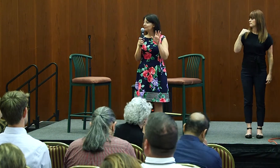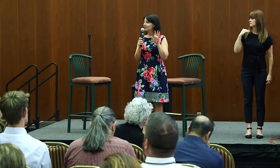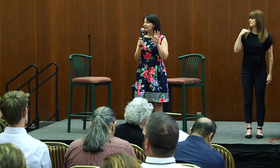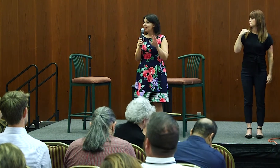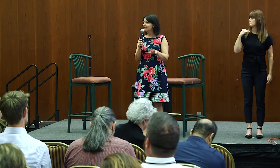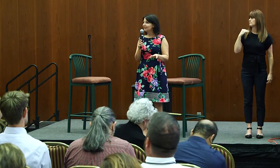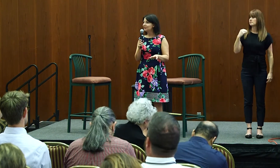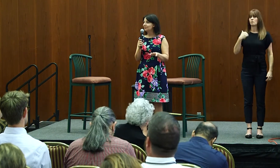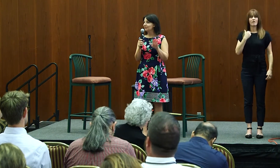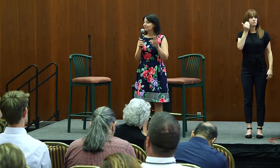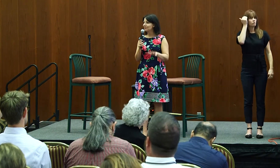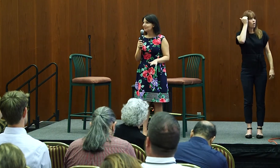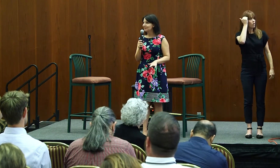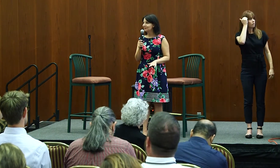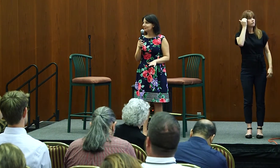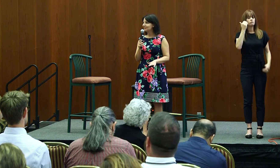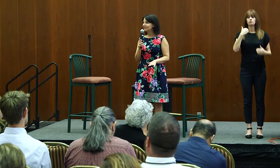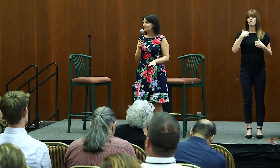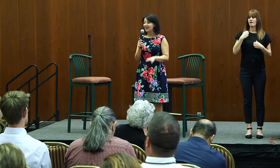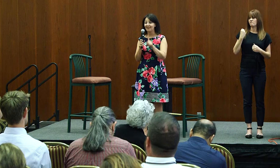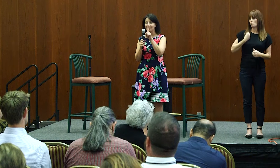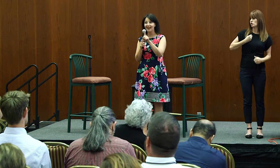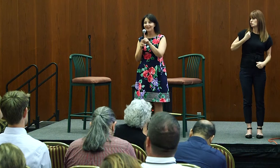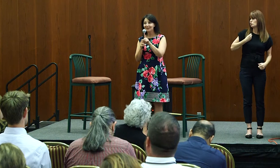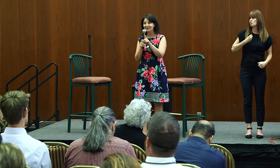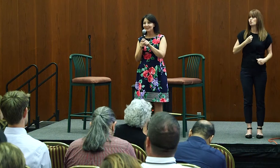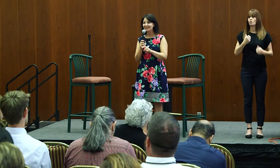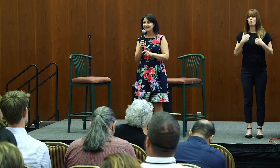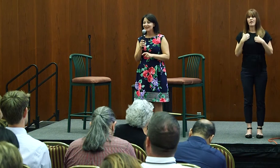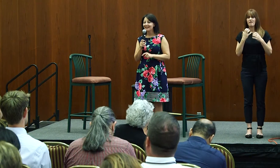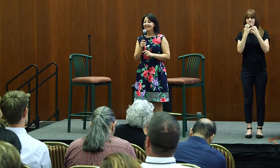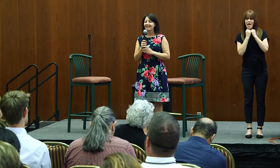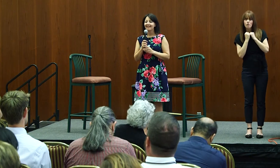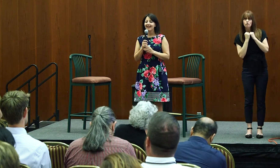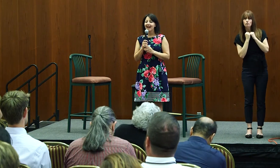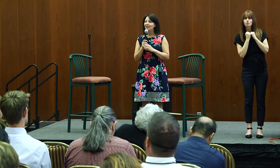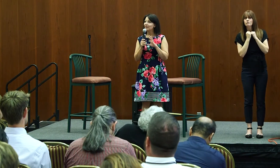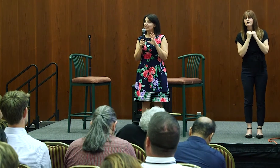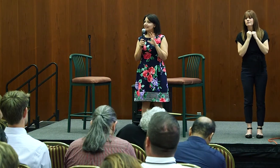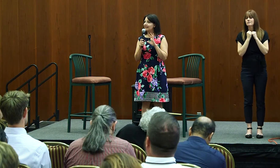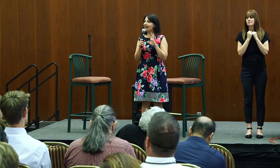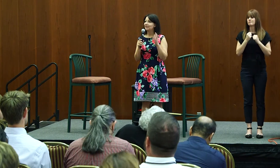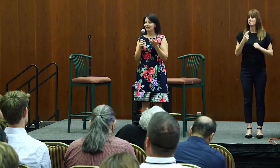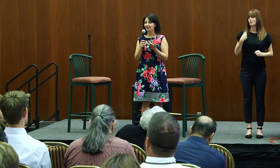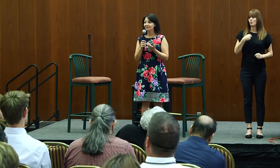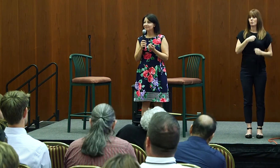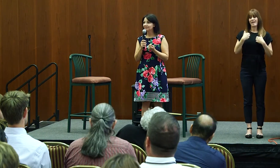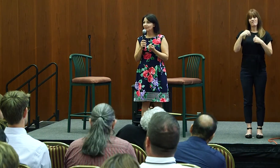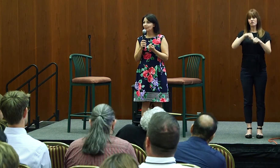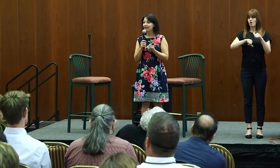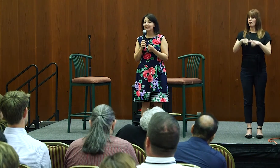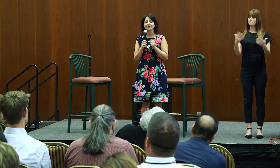knowledge. We have fortitude. We have our values and we have each other.